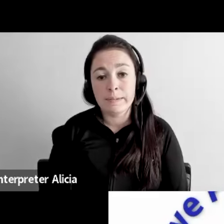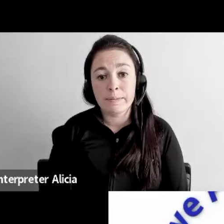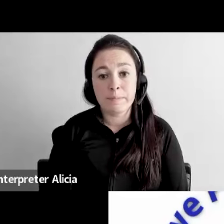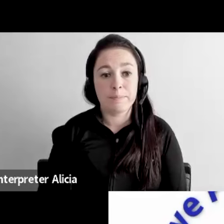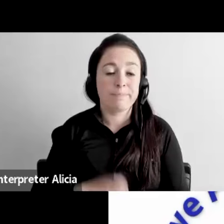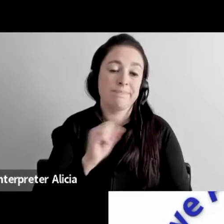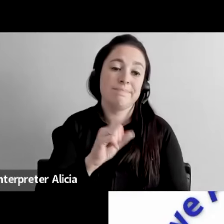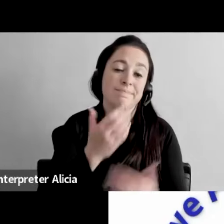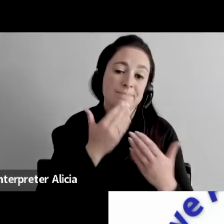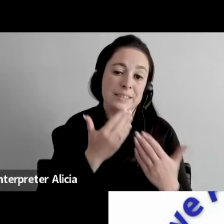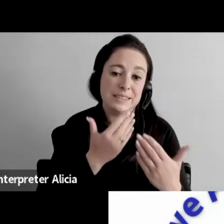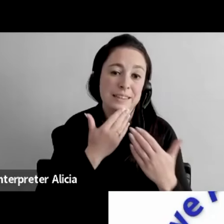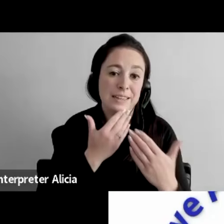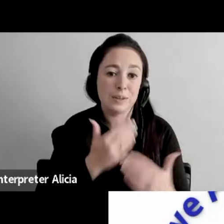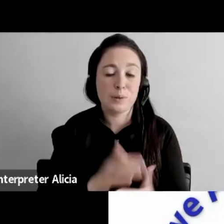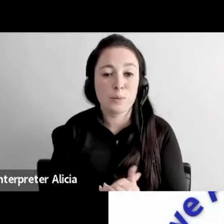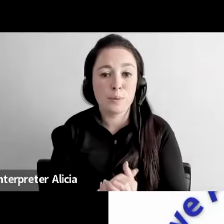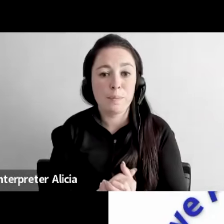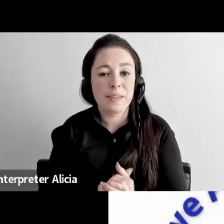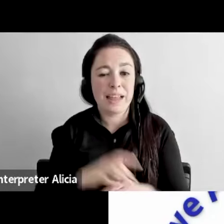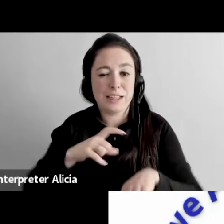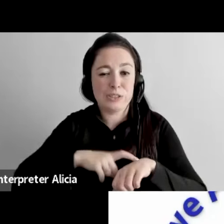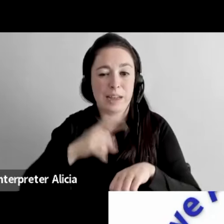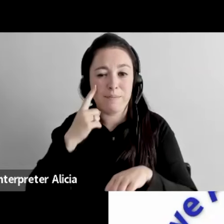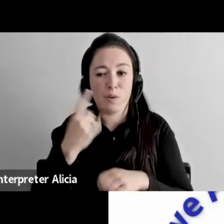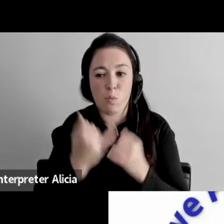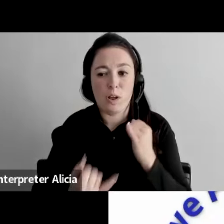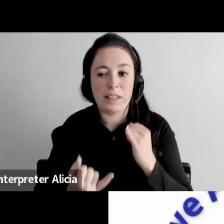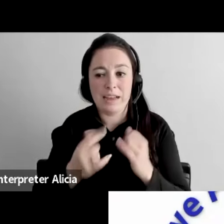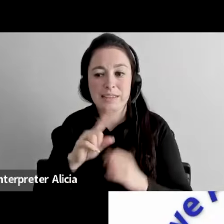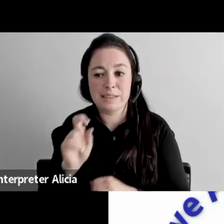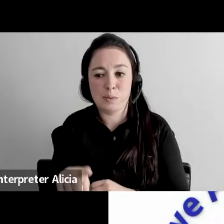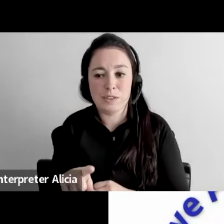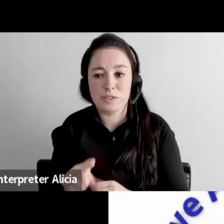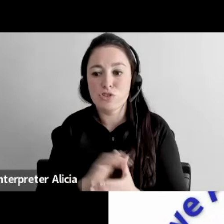you we have time for one last question and I love